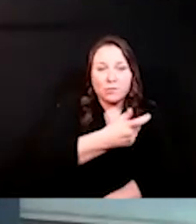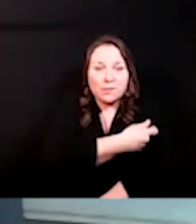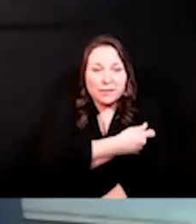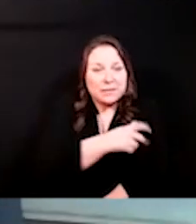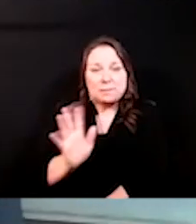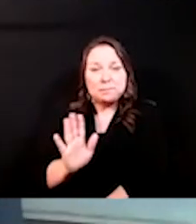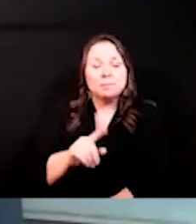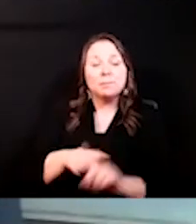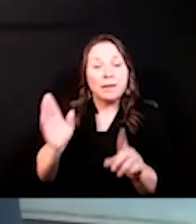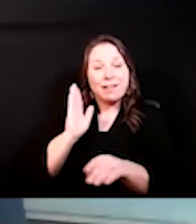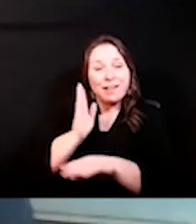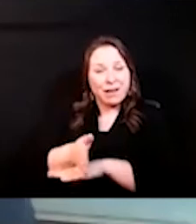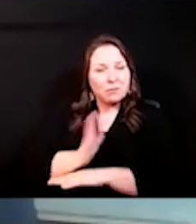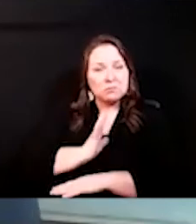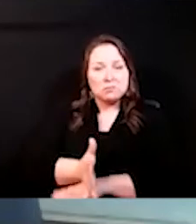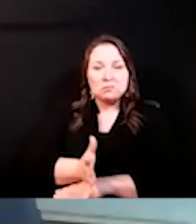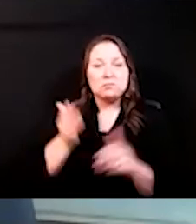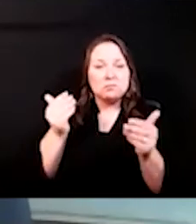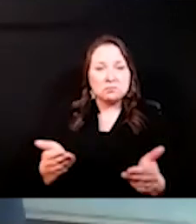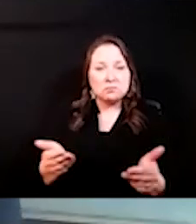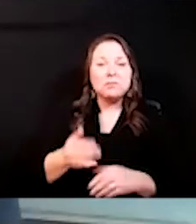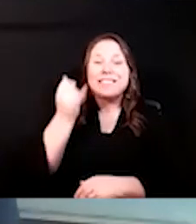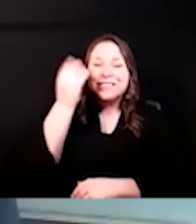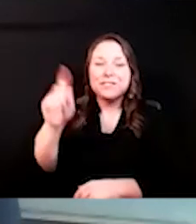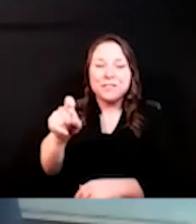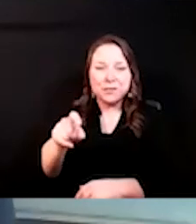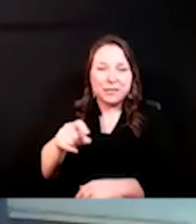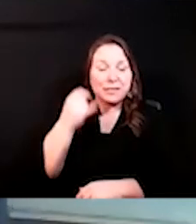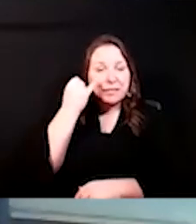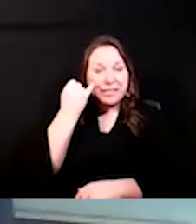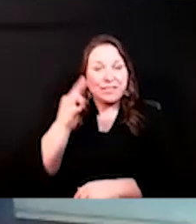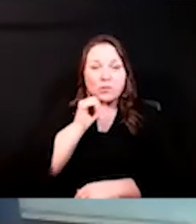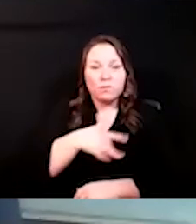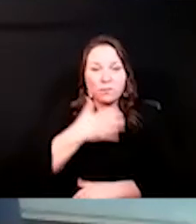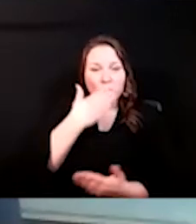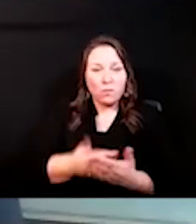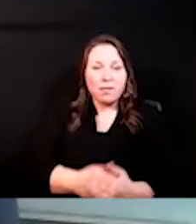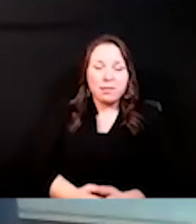ANYTHING BEFORE YOU GET THE VACCINE, BUT YOU CAN TAKE SOMETHING AFTER THE VACCINE IF YOU NEED IT IF YOU DON'T FEEL